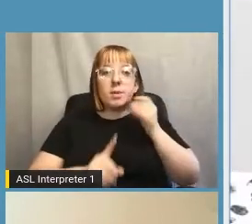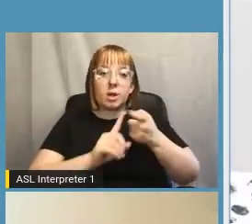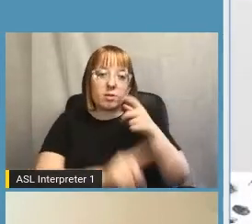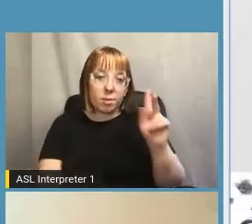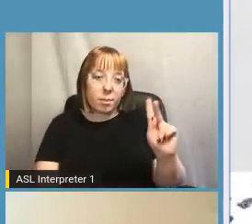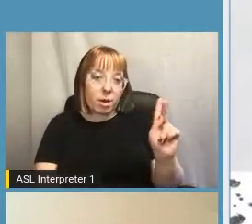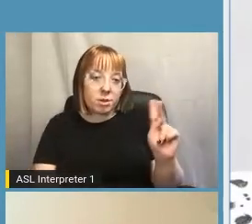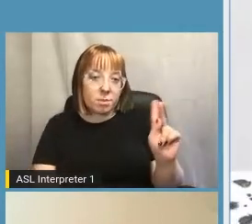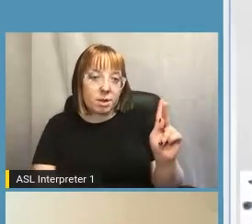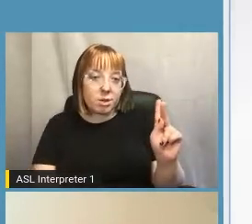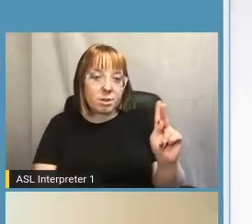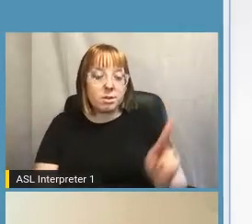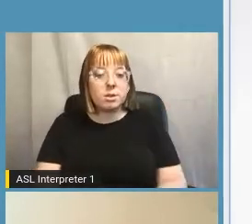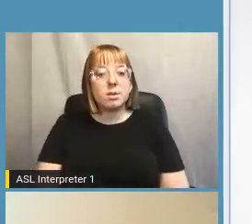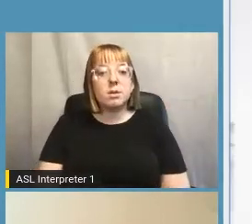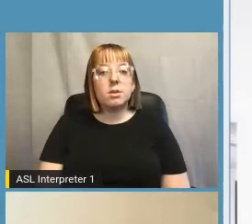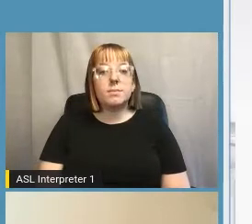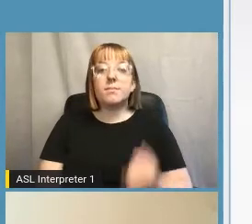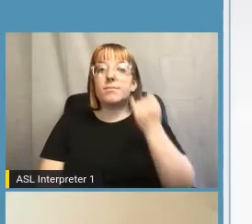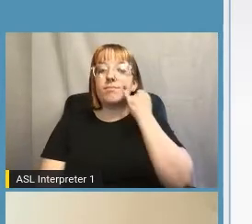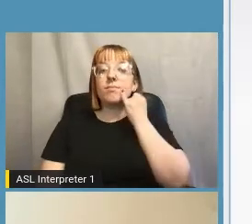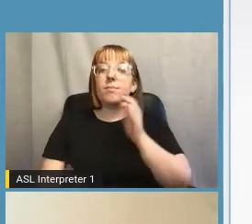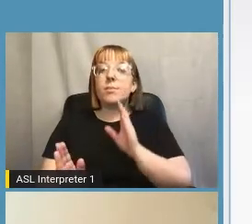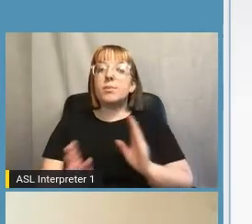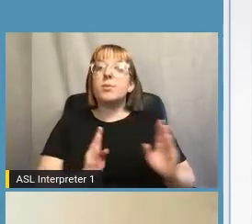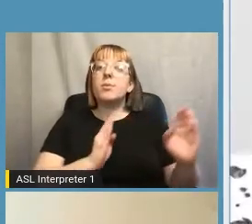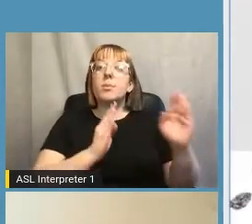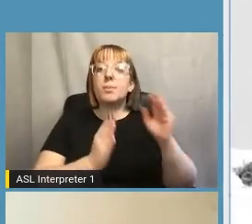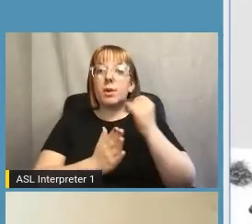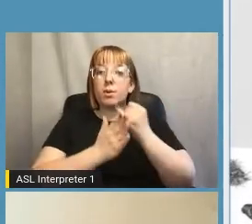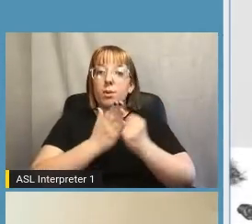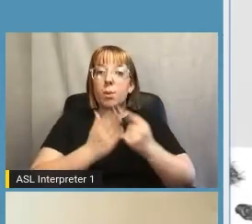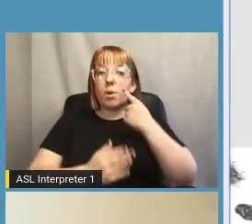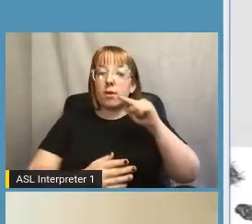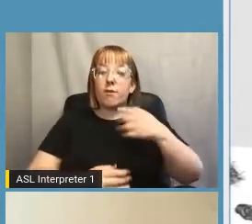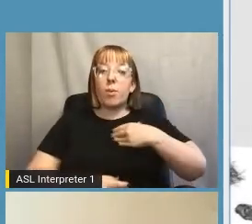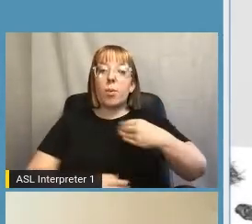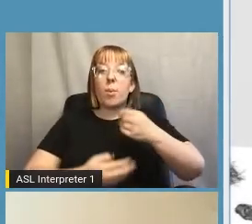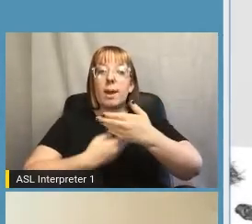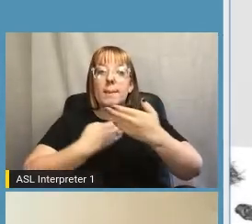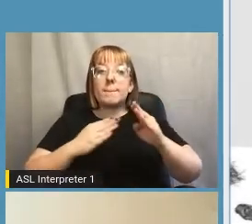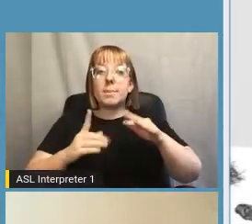prepare for this artist to prepare their work for this white box space this particular artist has